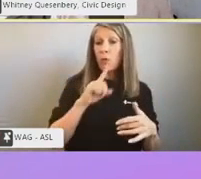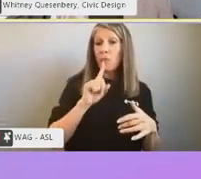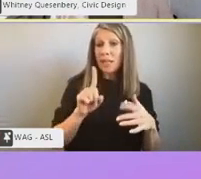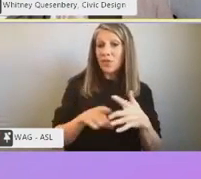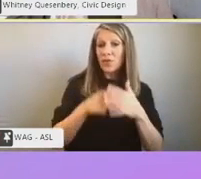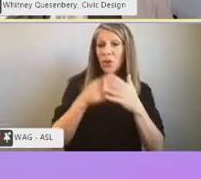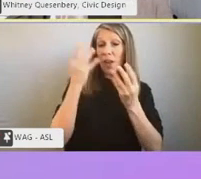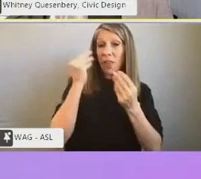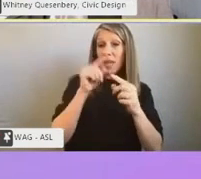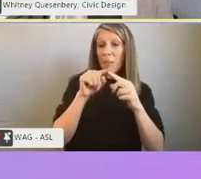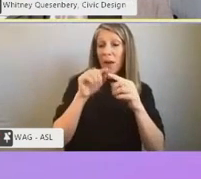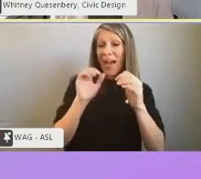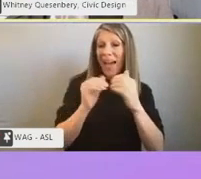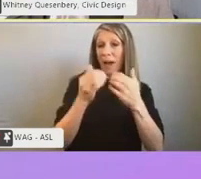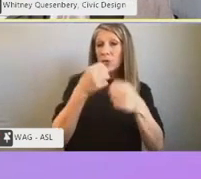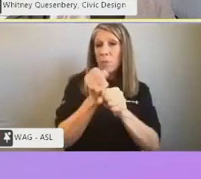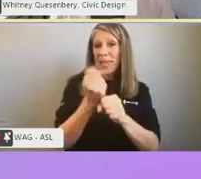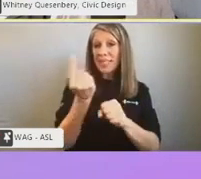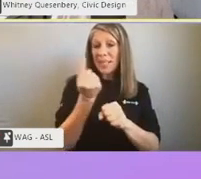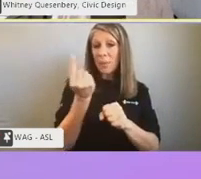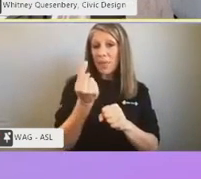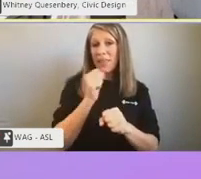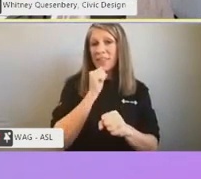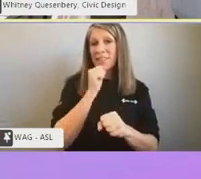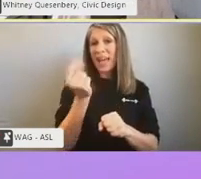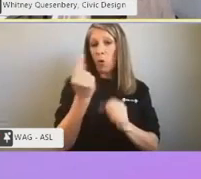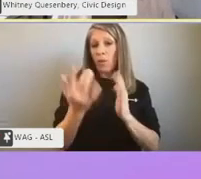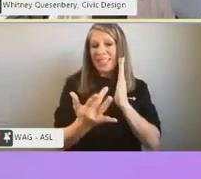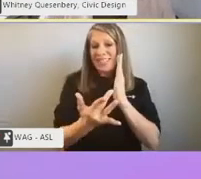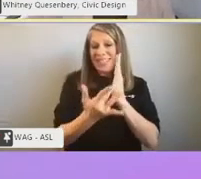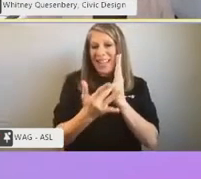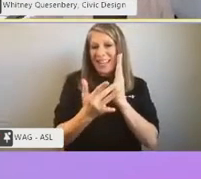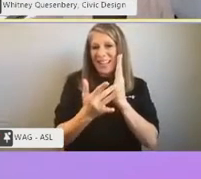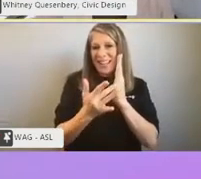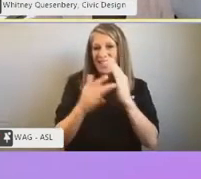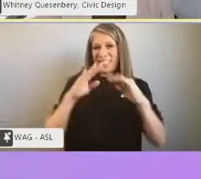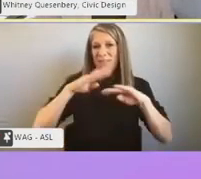can, and the answer was that none did, and we were pretty excited about that because it